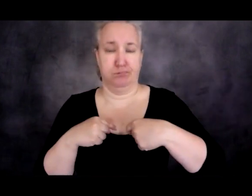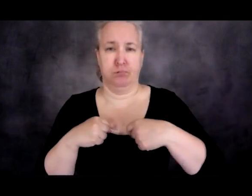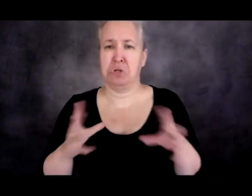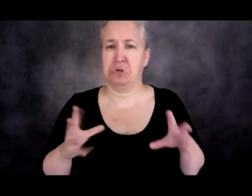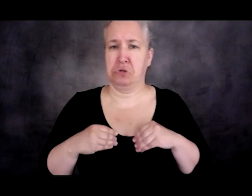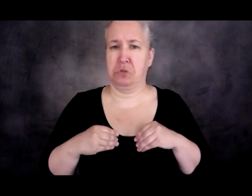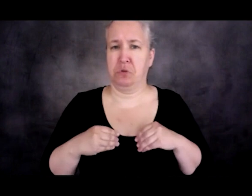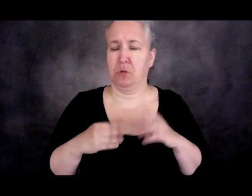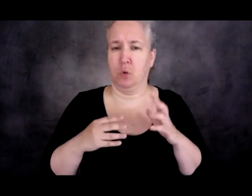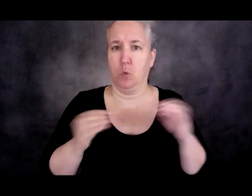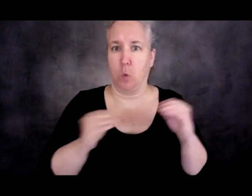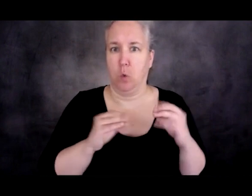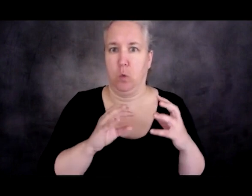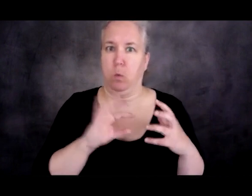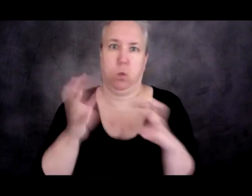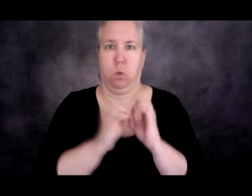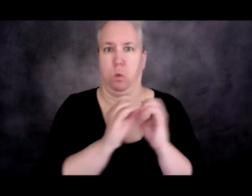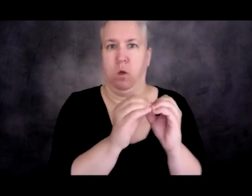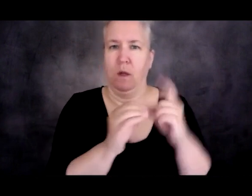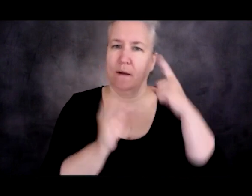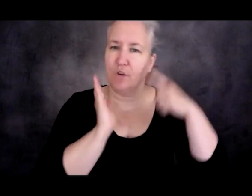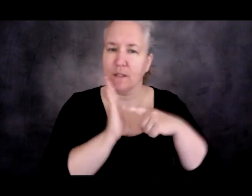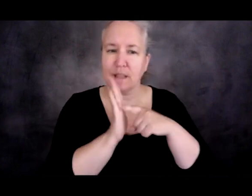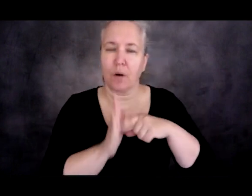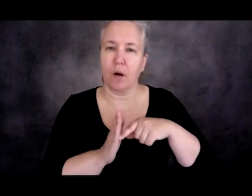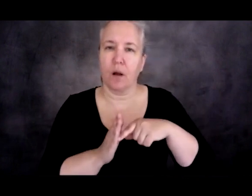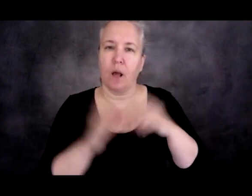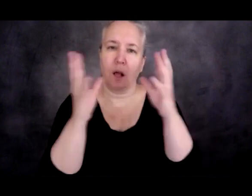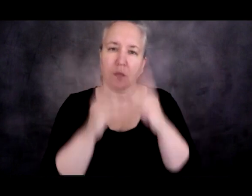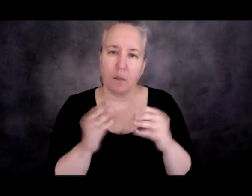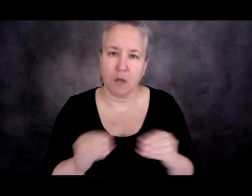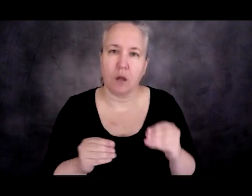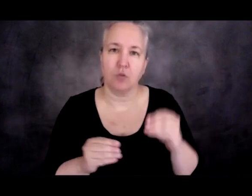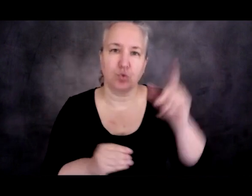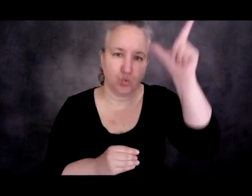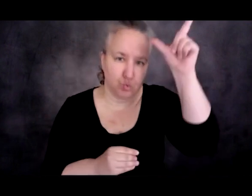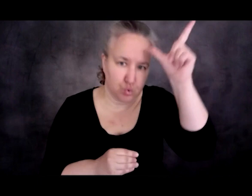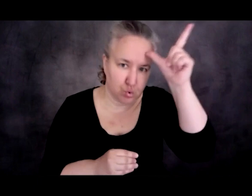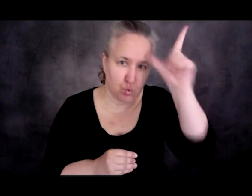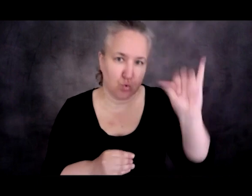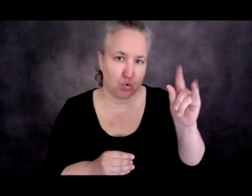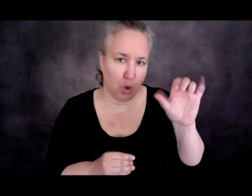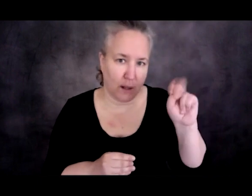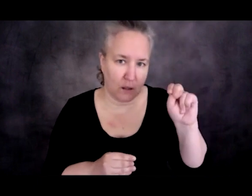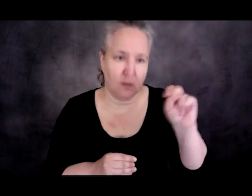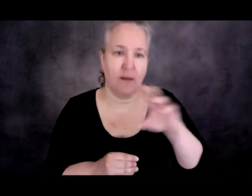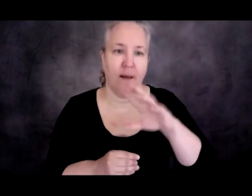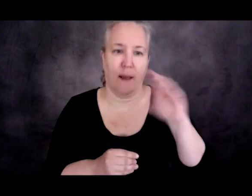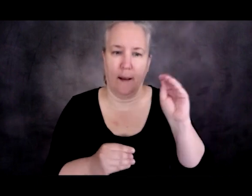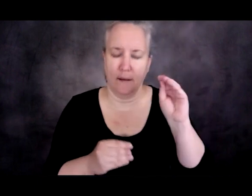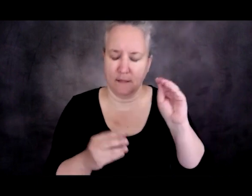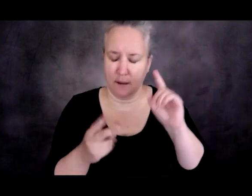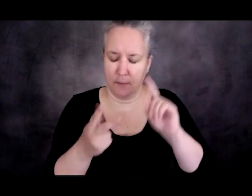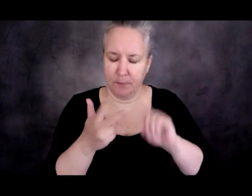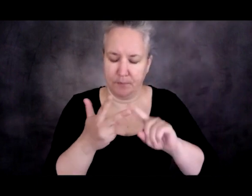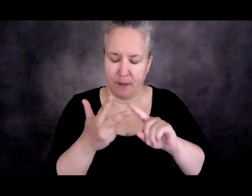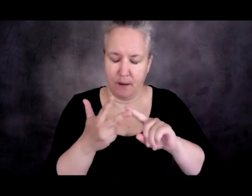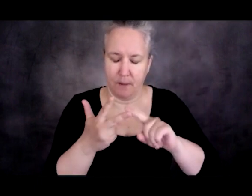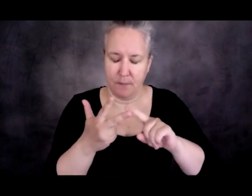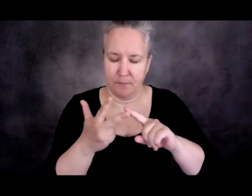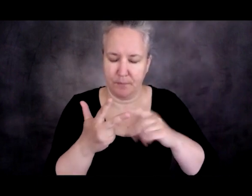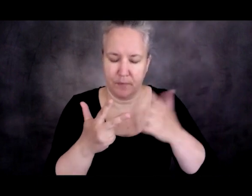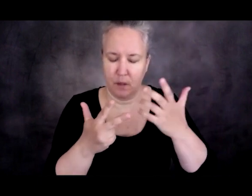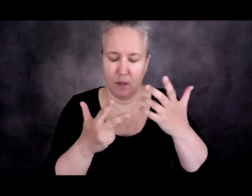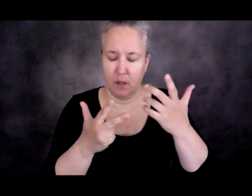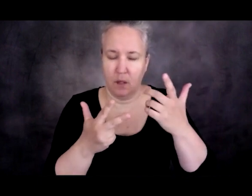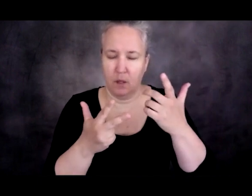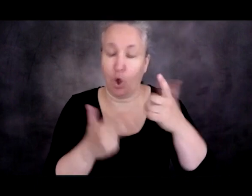So countries like Lebanon and Jordan and Turkey